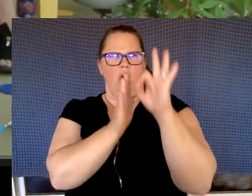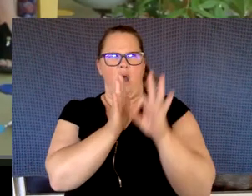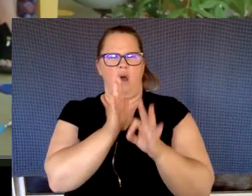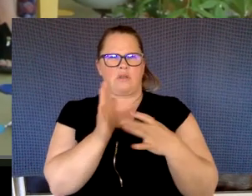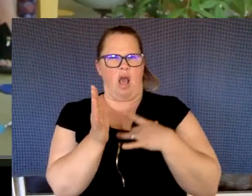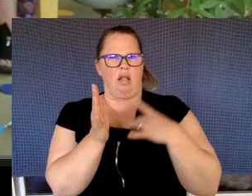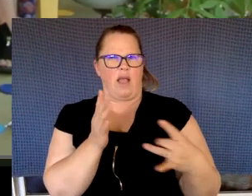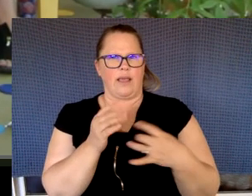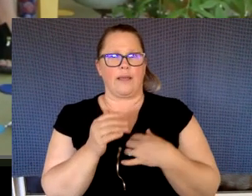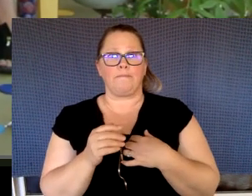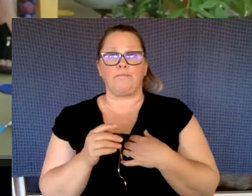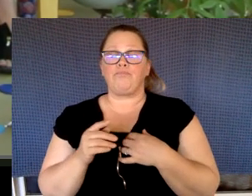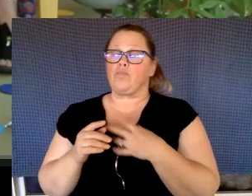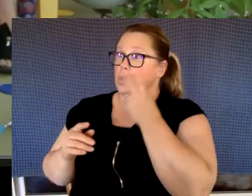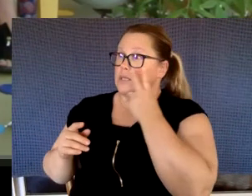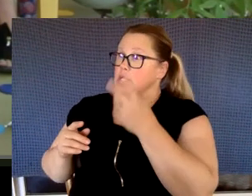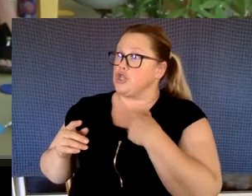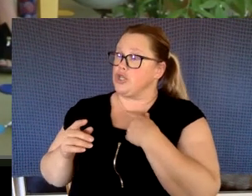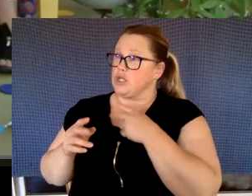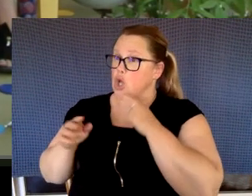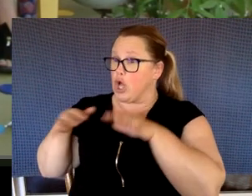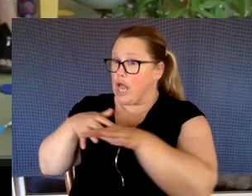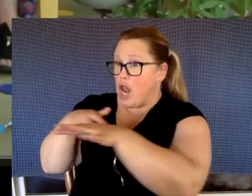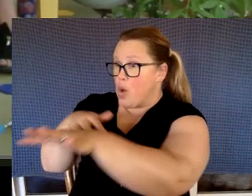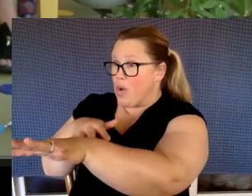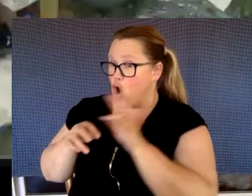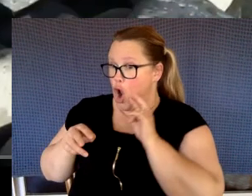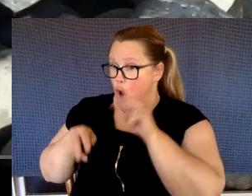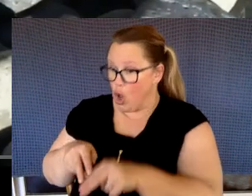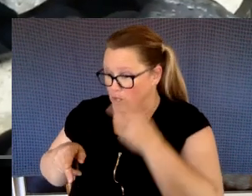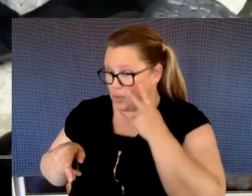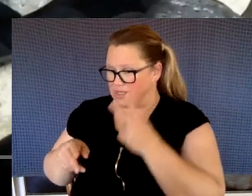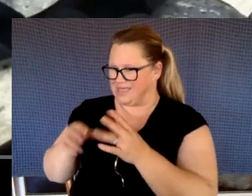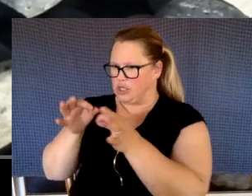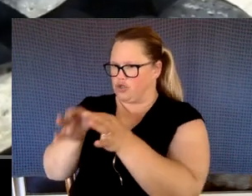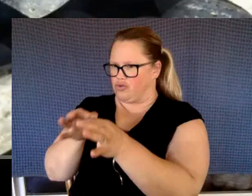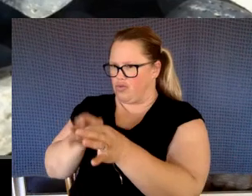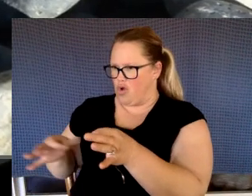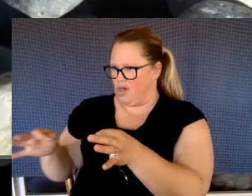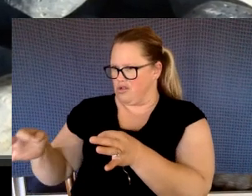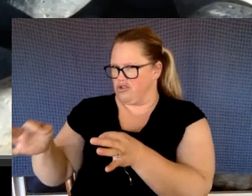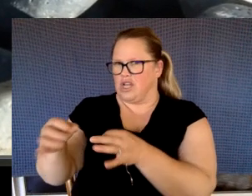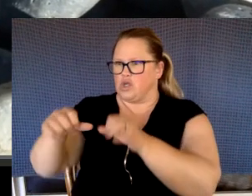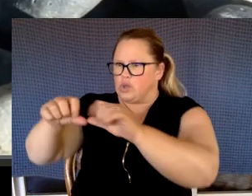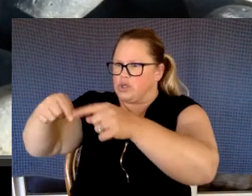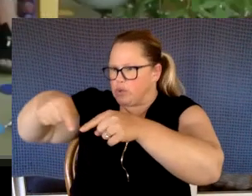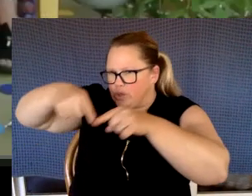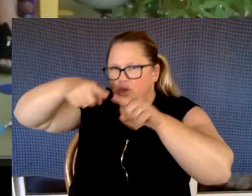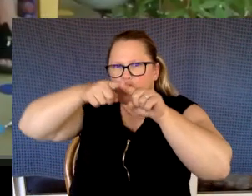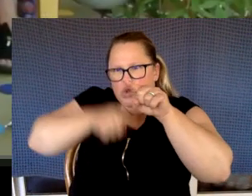riverbed with lots of rocks and pebbles. Lots of circular shapes. Circles